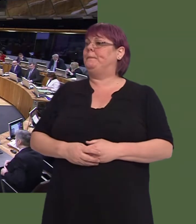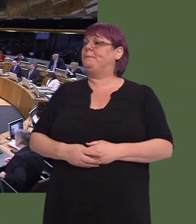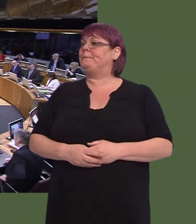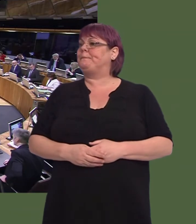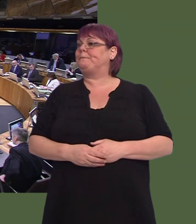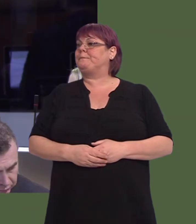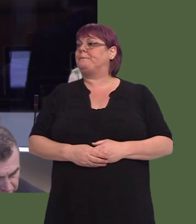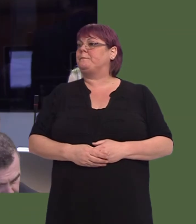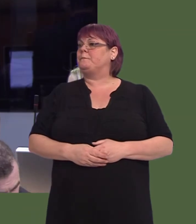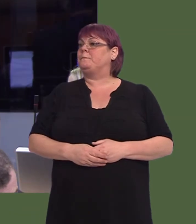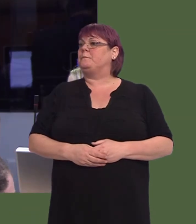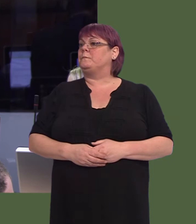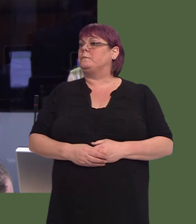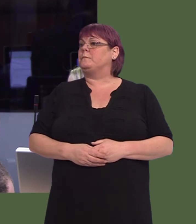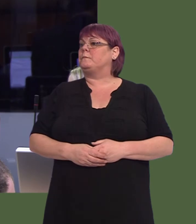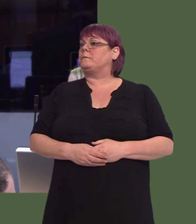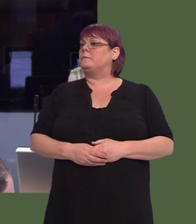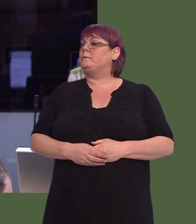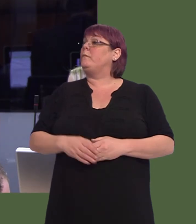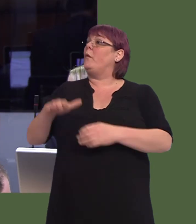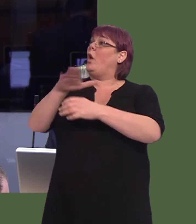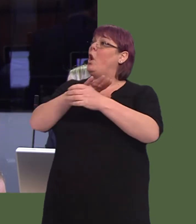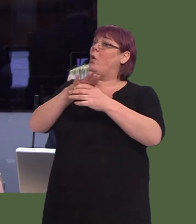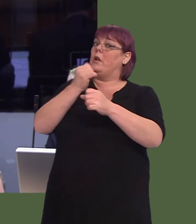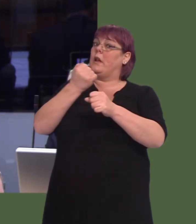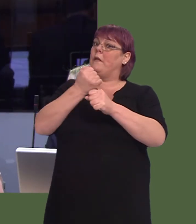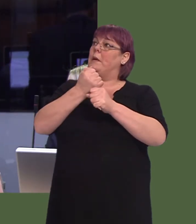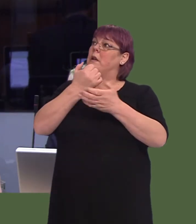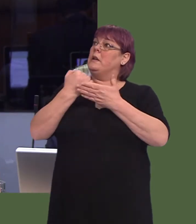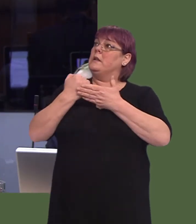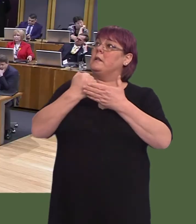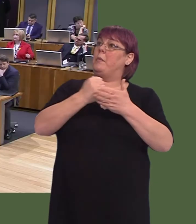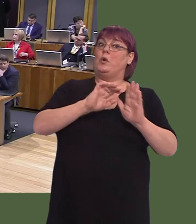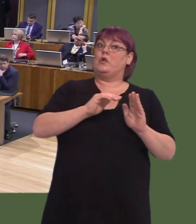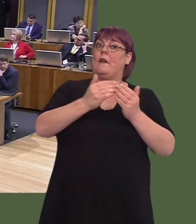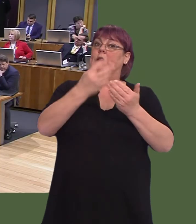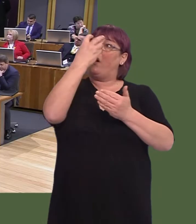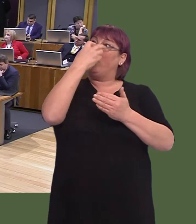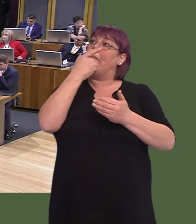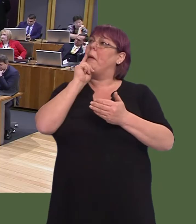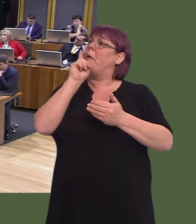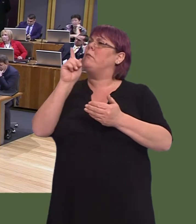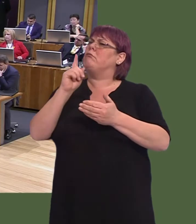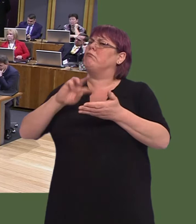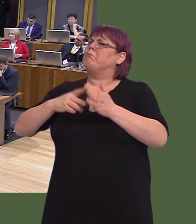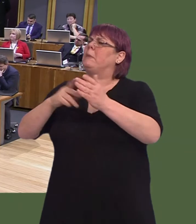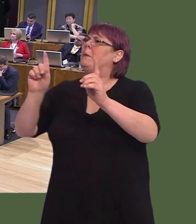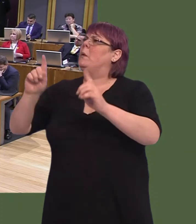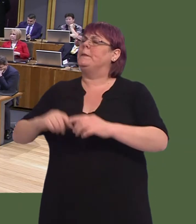Will the First Minister make a statement on local government support services for elderly people? OAQ51698 Carwyn Jones AM: Social care is an area of